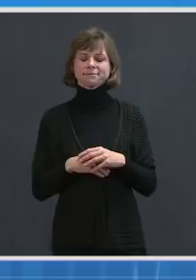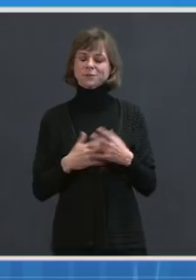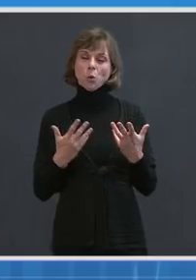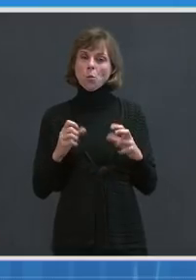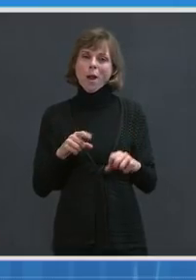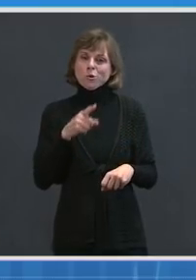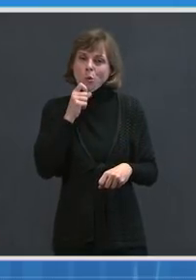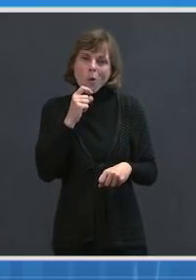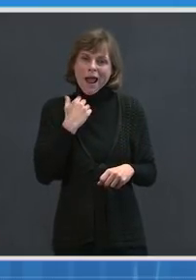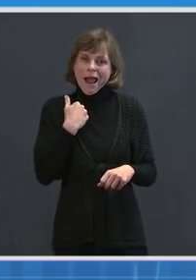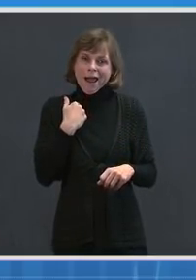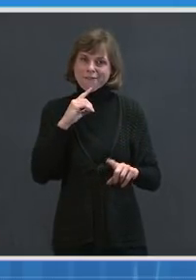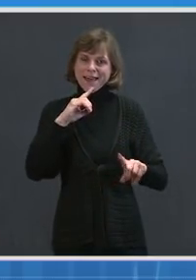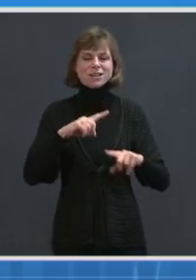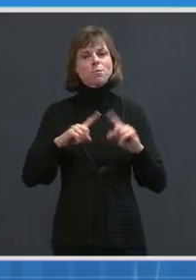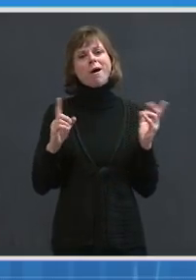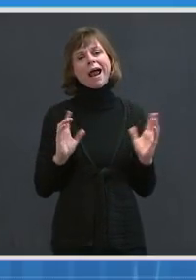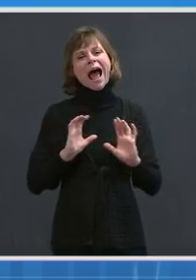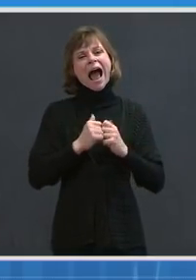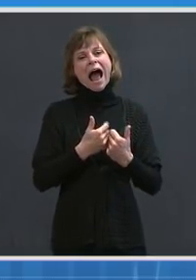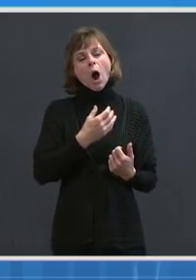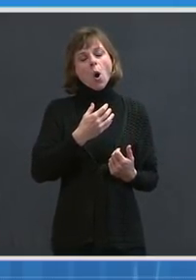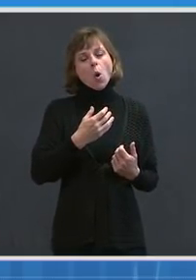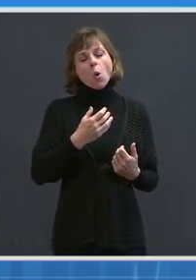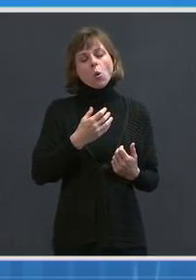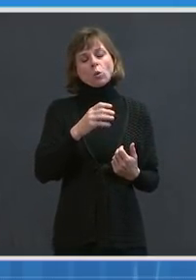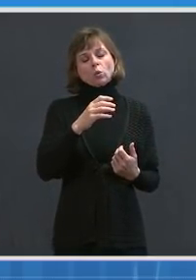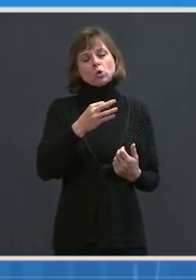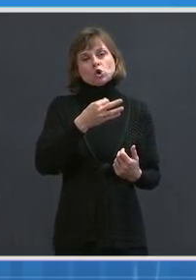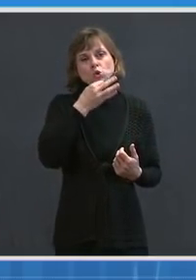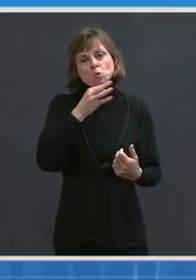but how soon is "soon" on this guidance for people with vaccines?